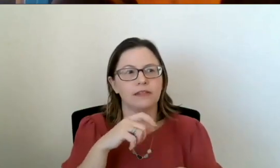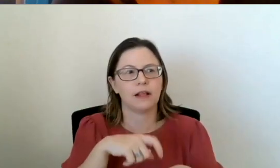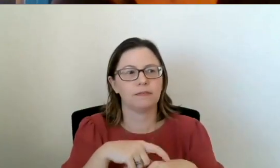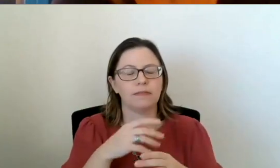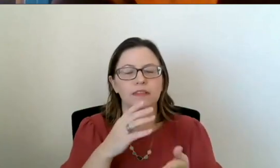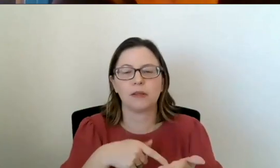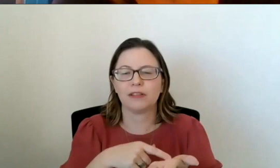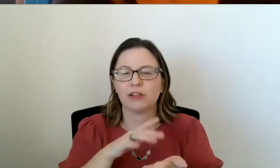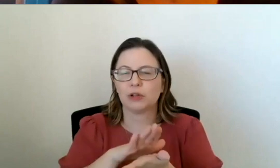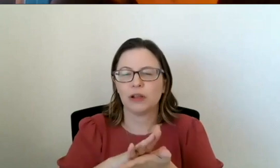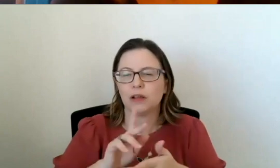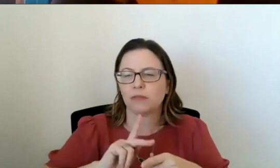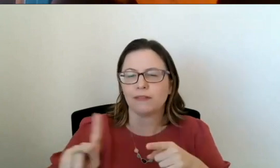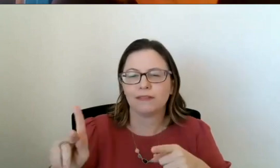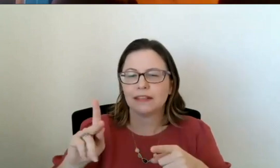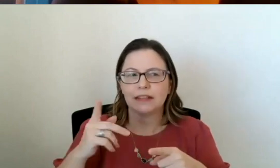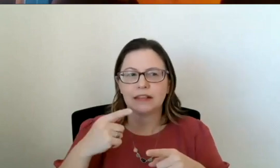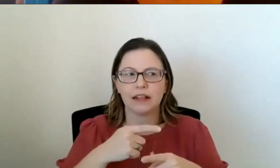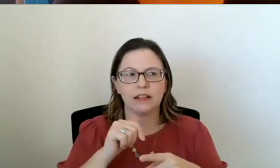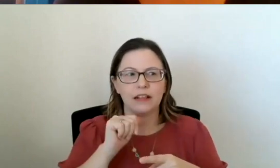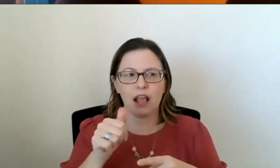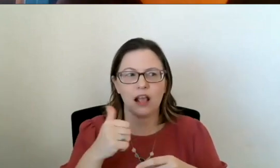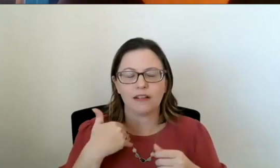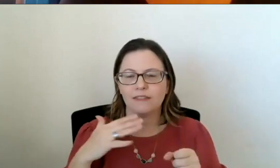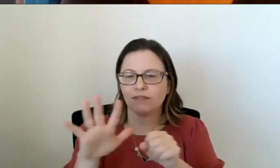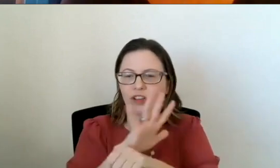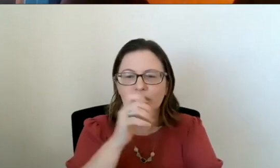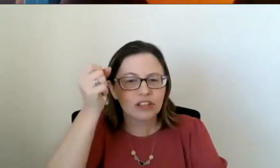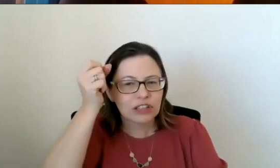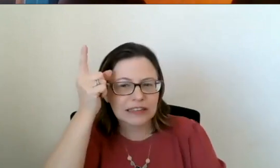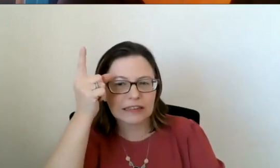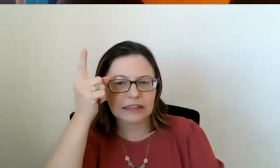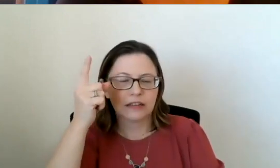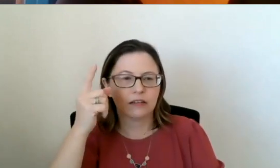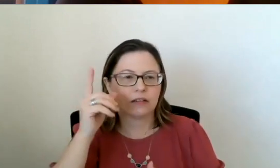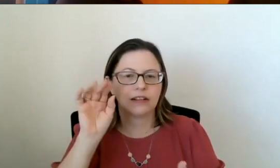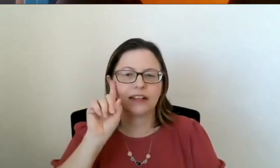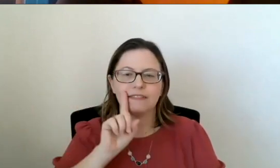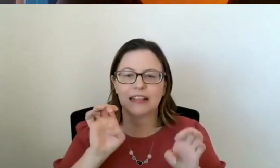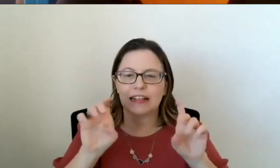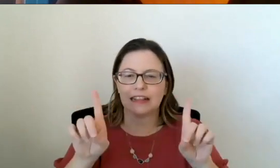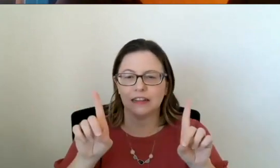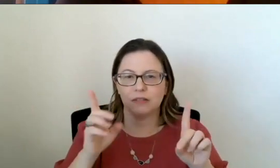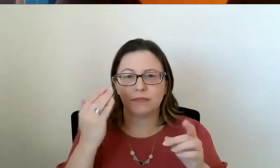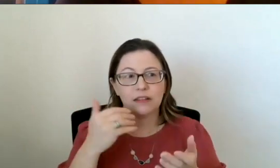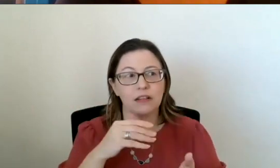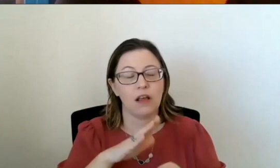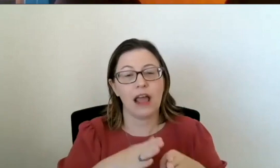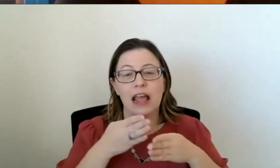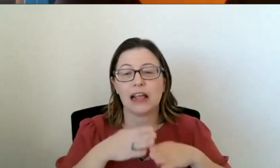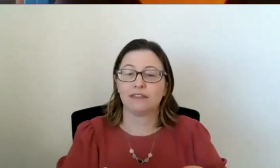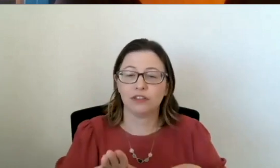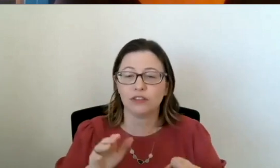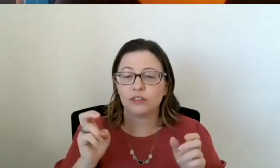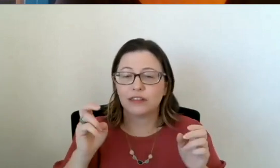so a lot of times school professionals don't fully understand deaf education.